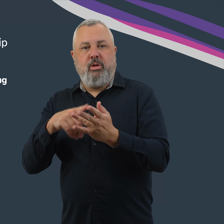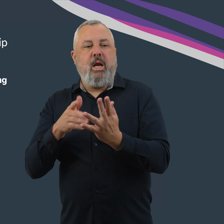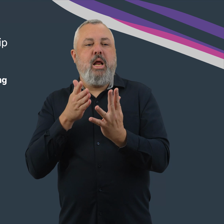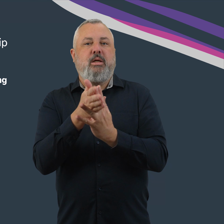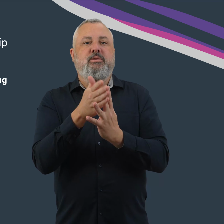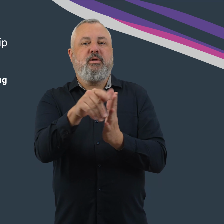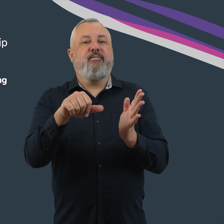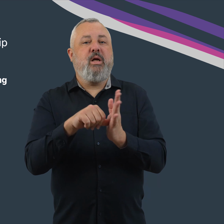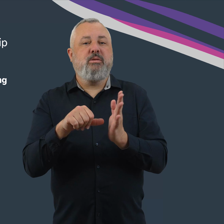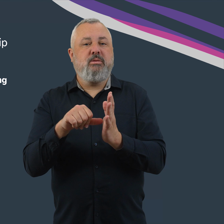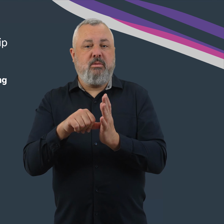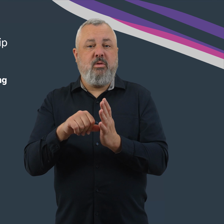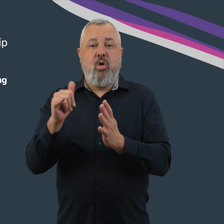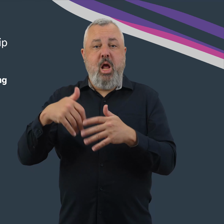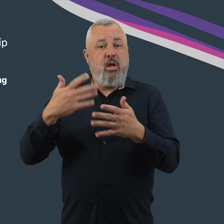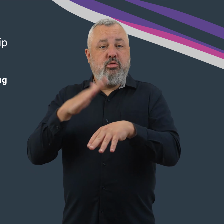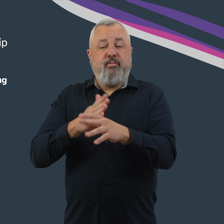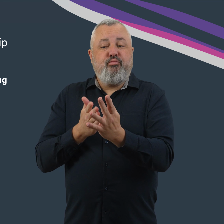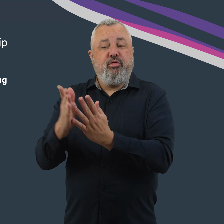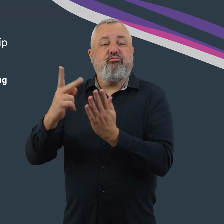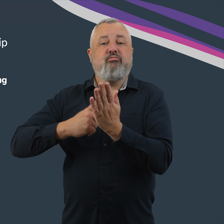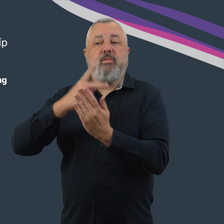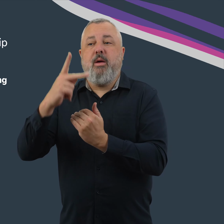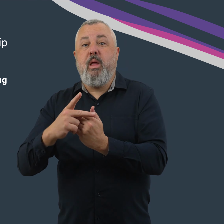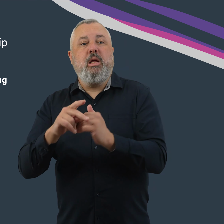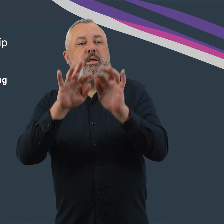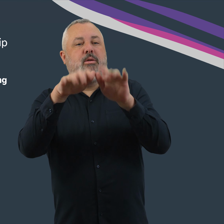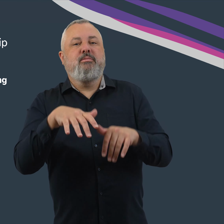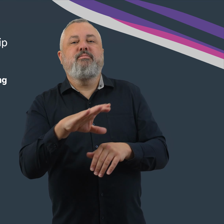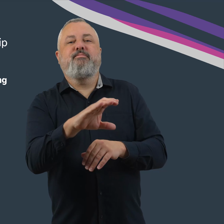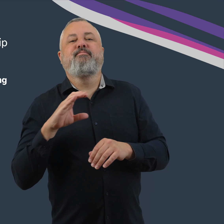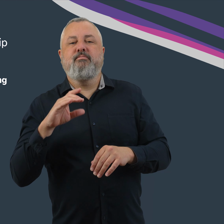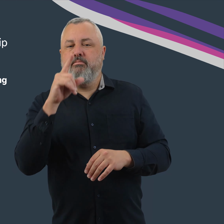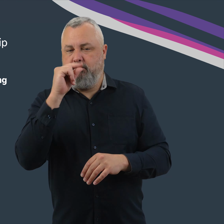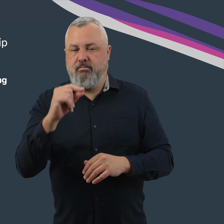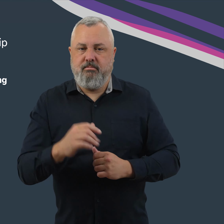they have been selected or at any time during the program.